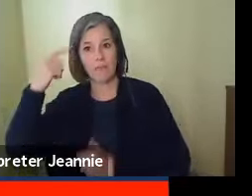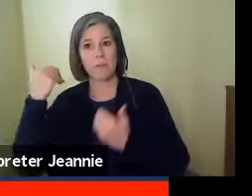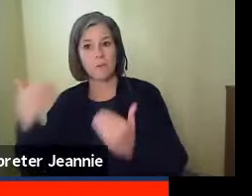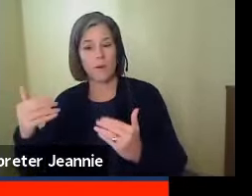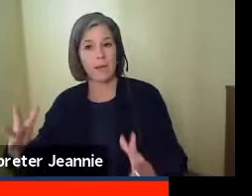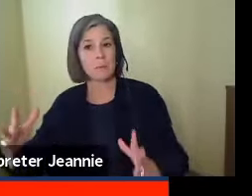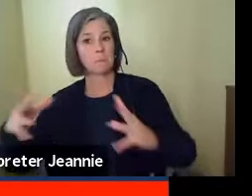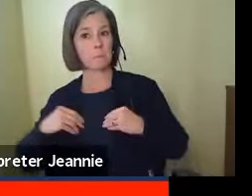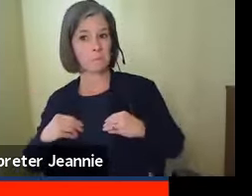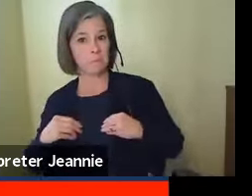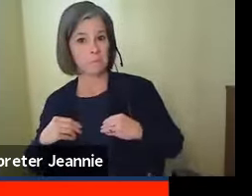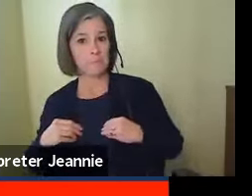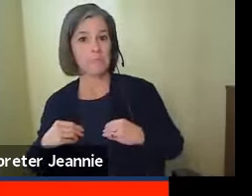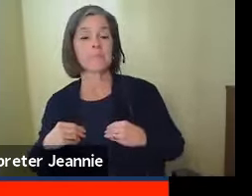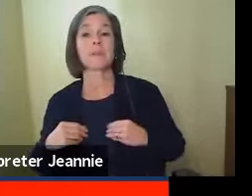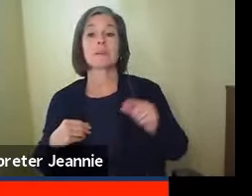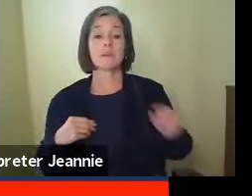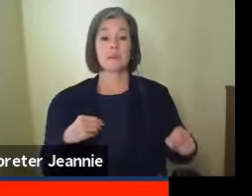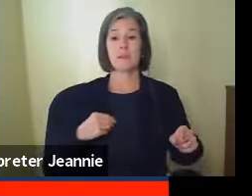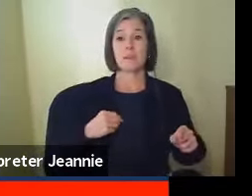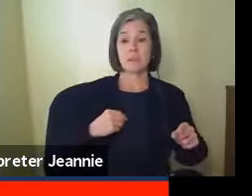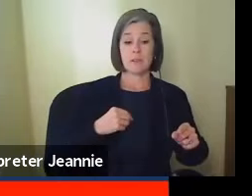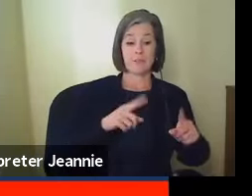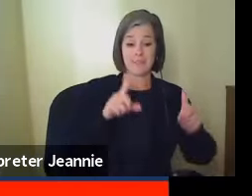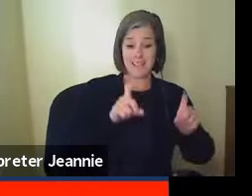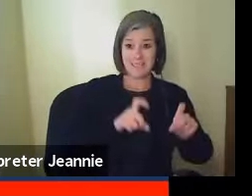trials happening at the same time as the manufacturing of these doses.